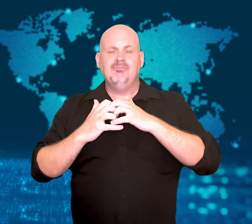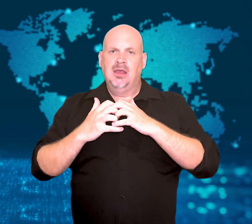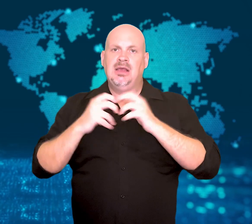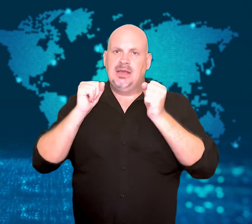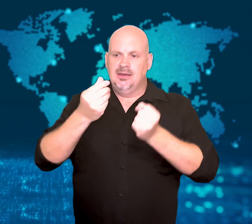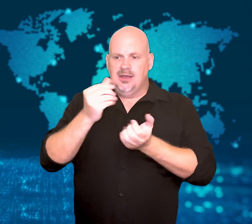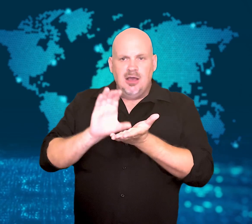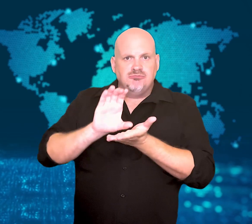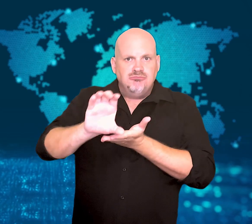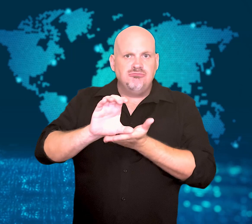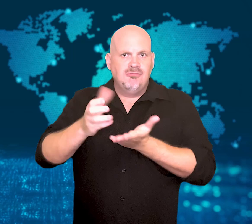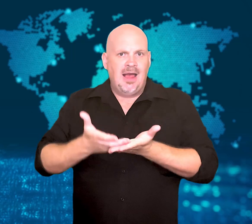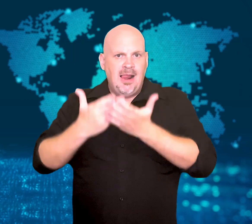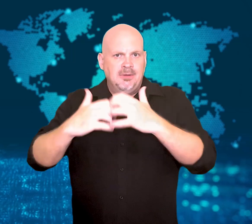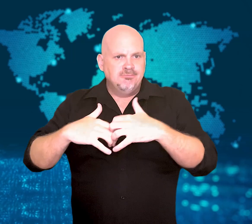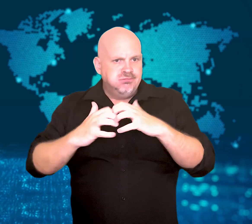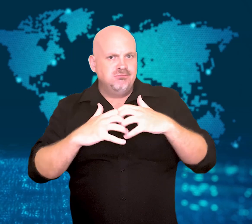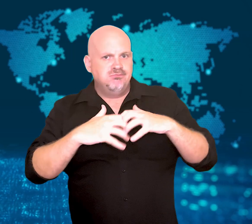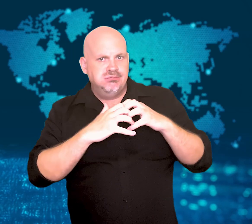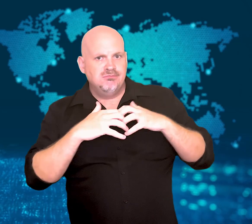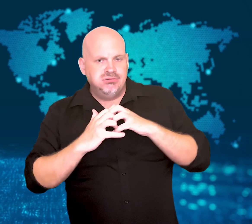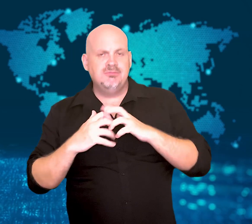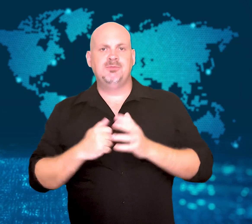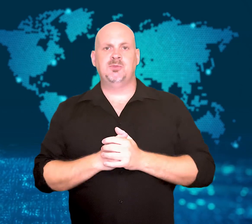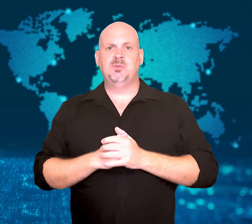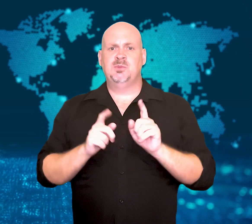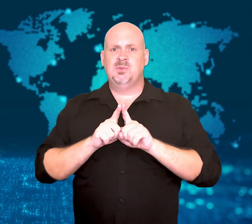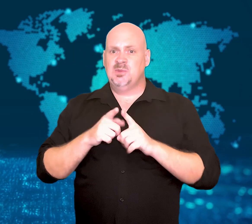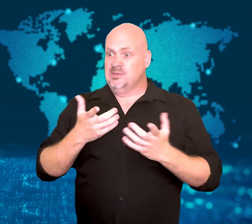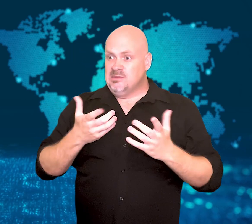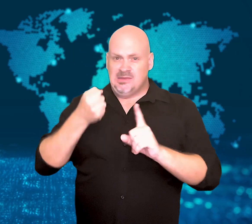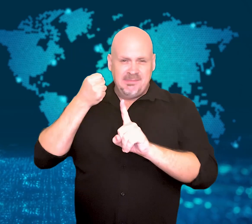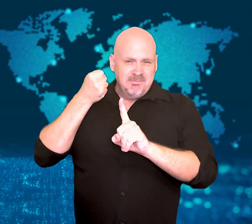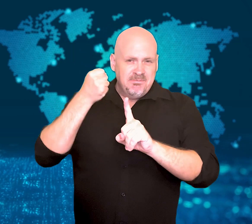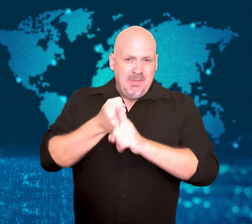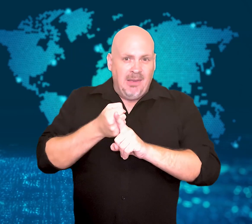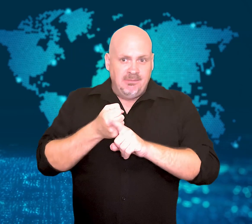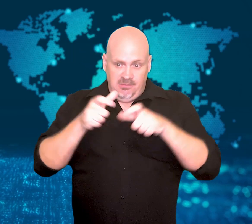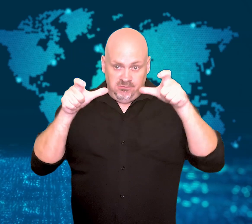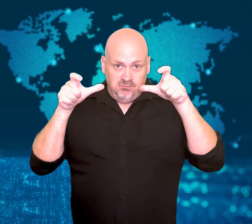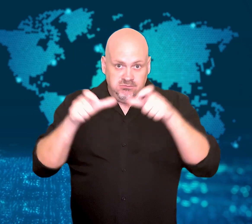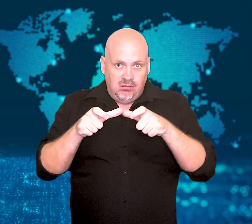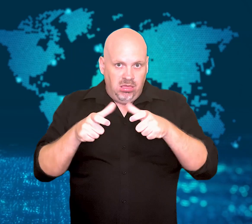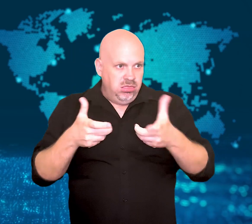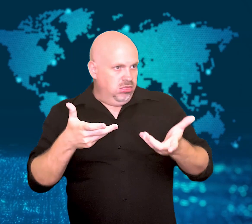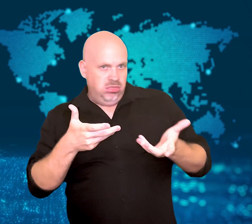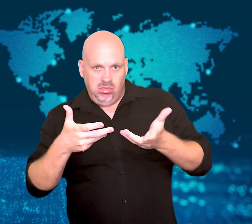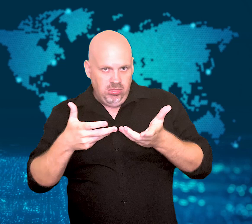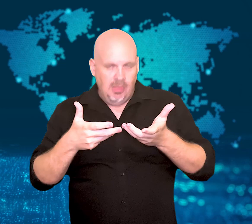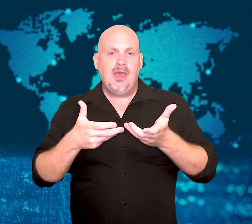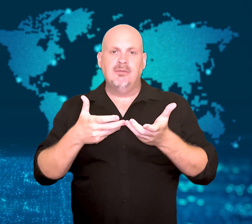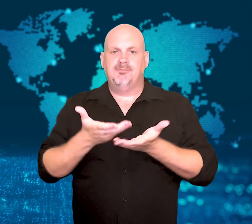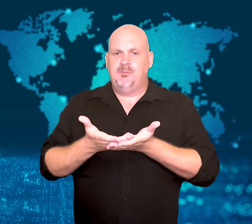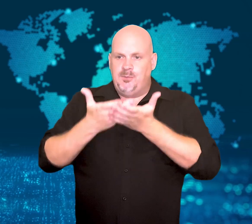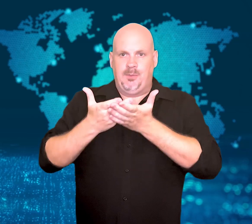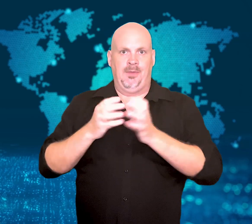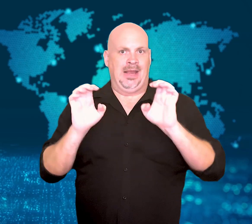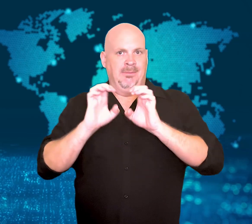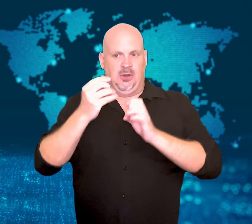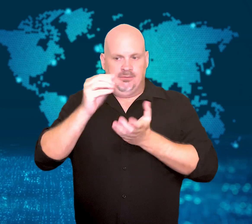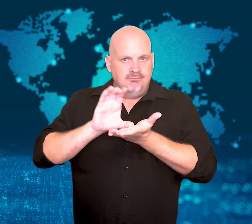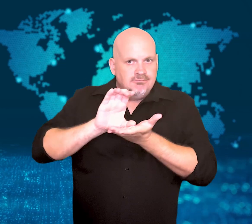to small businesses, and providing emergency loans